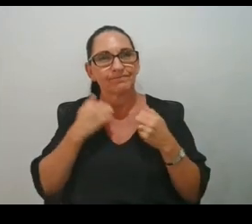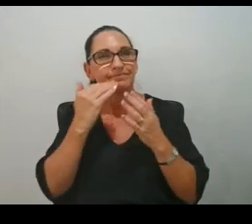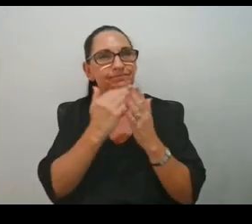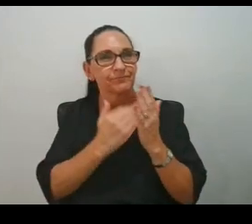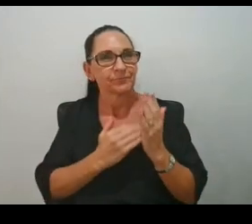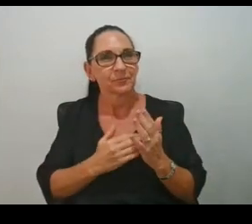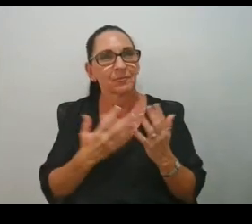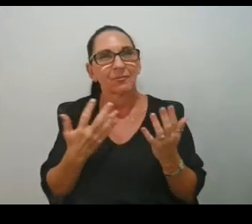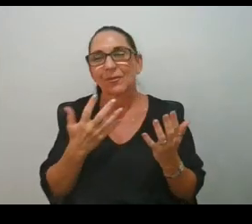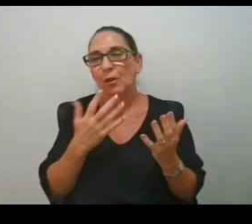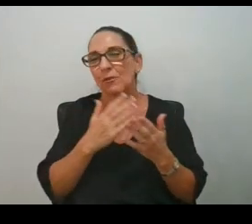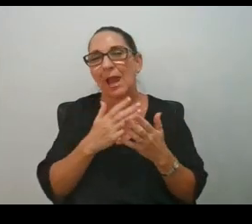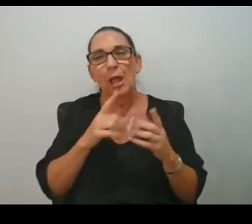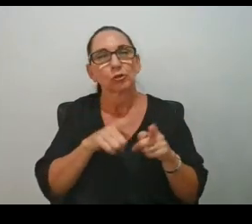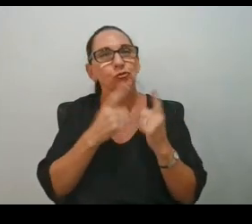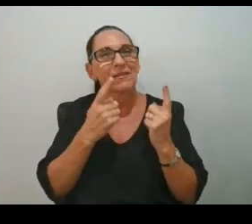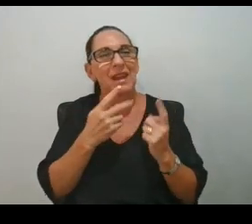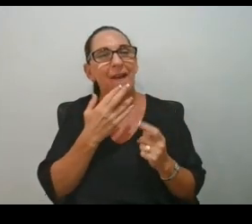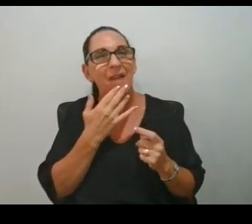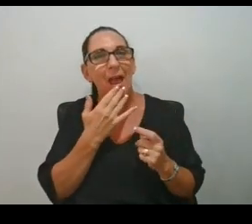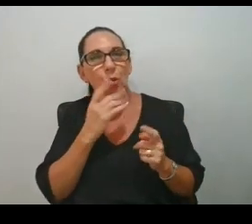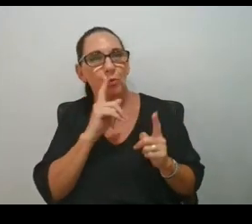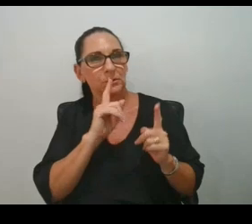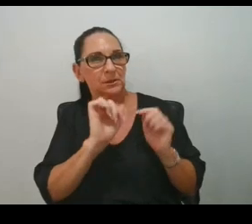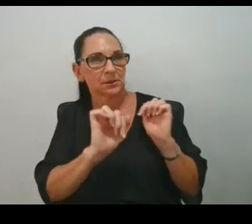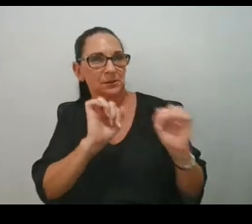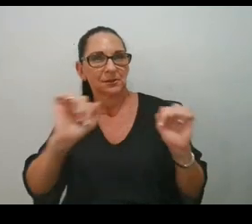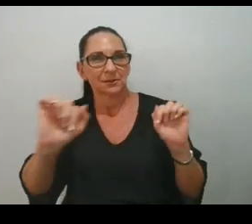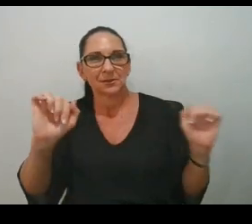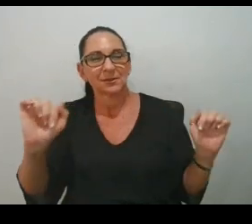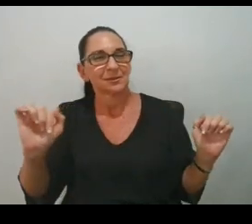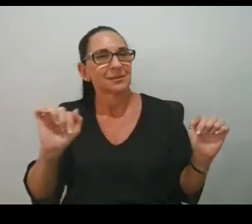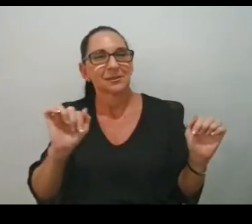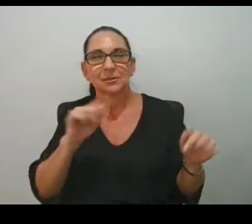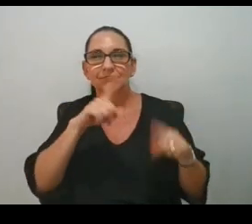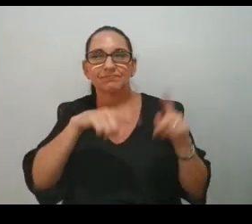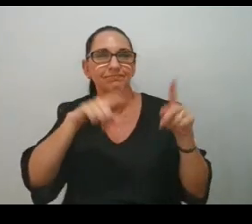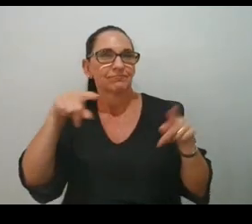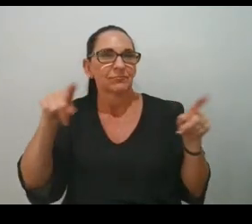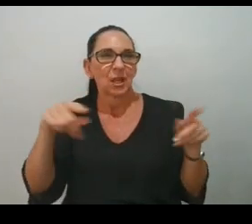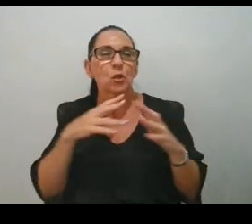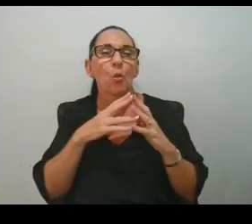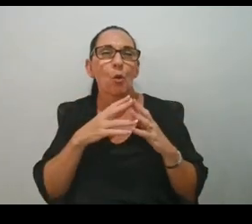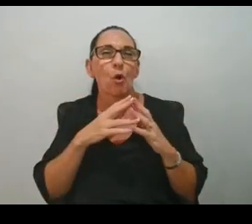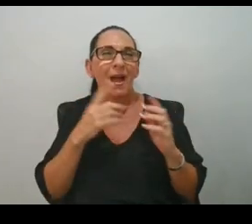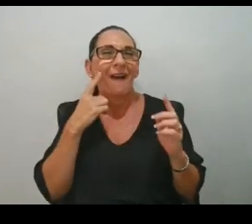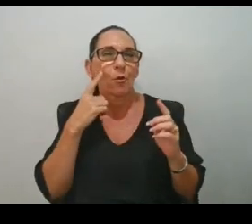for different things and and they definitely encourage you to go to that fact sheet um but